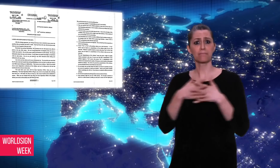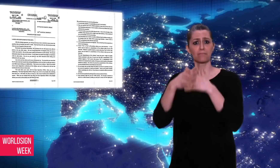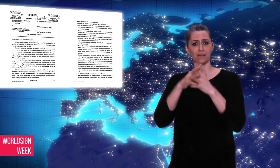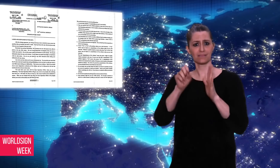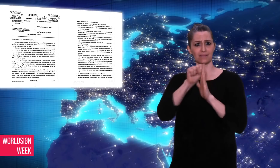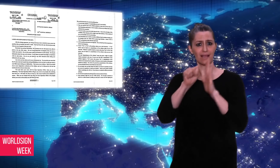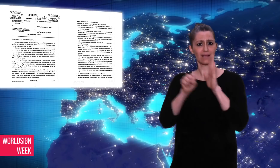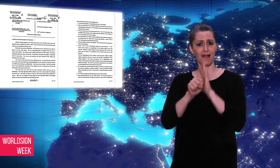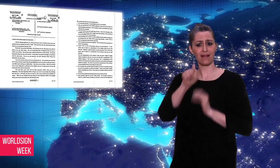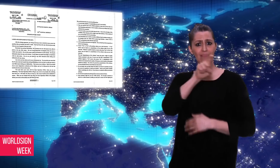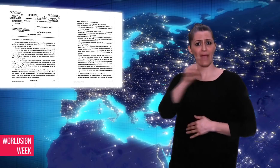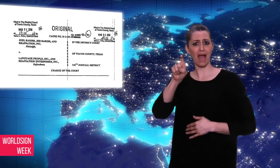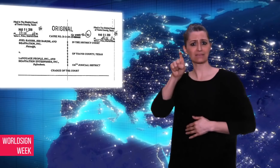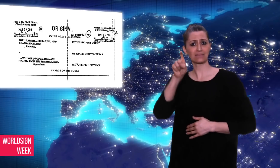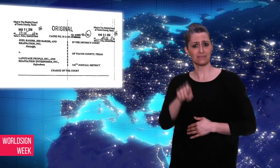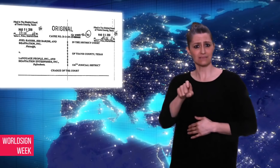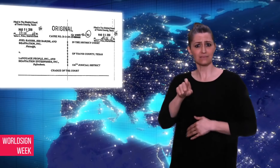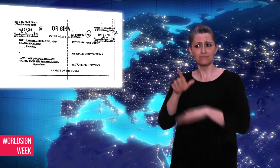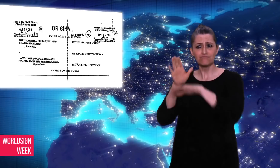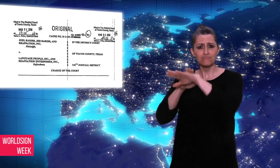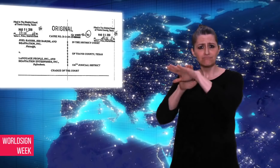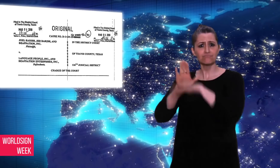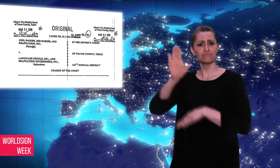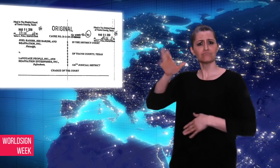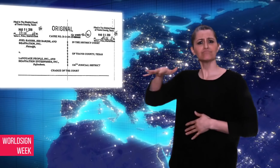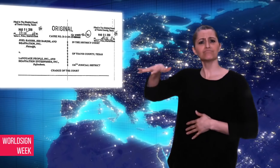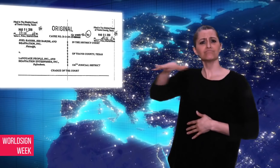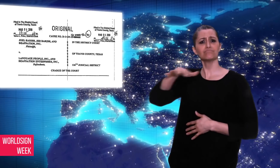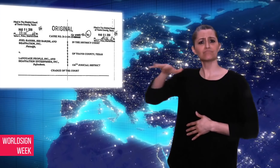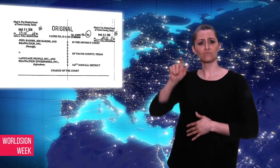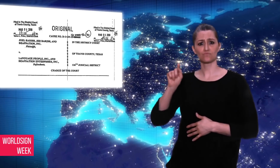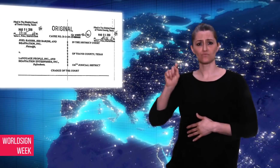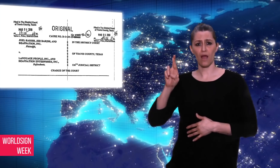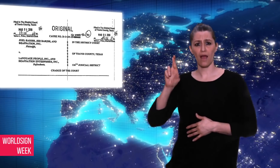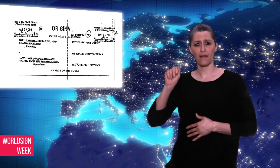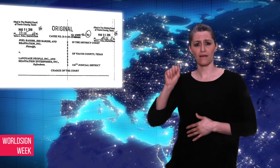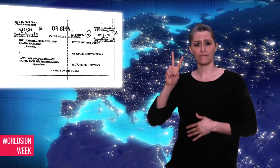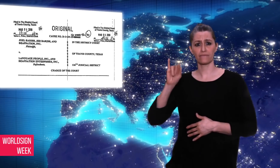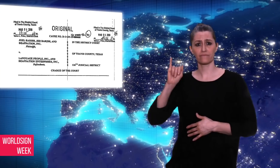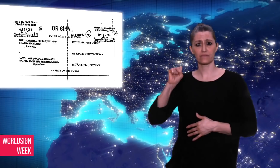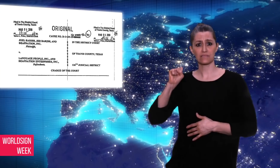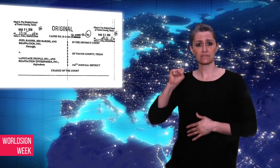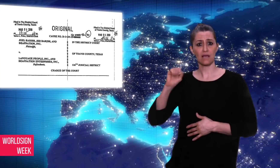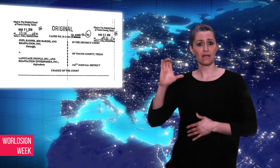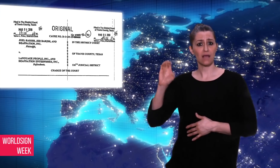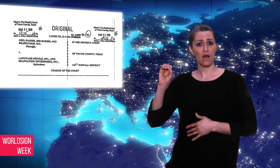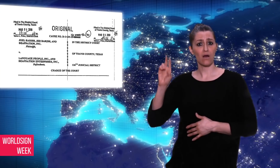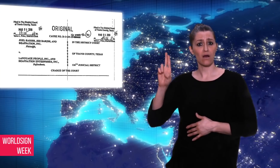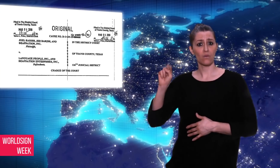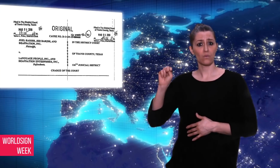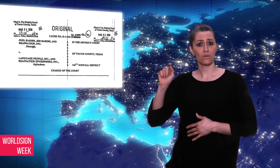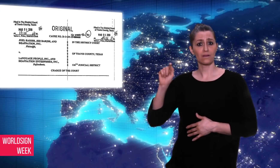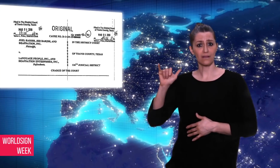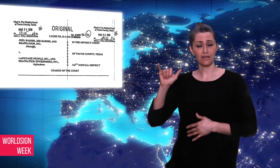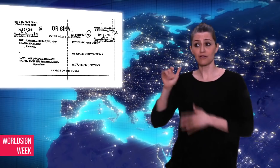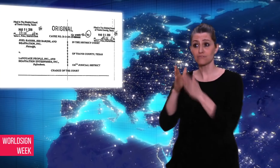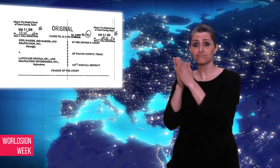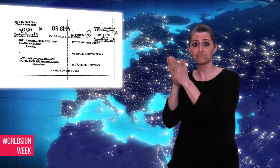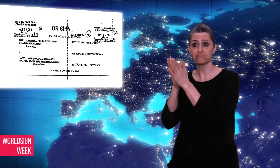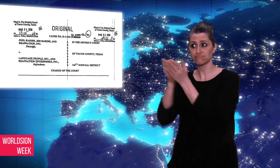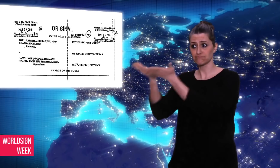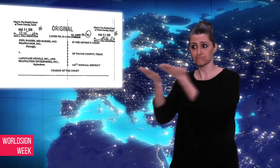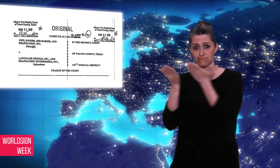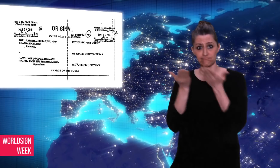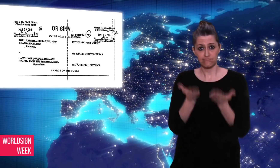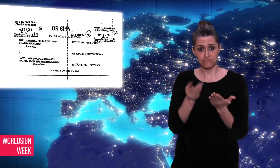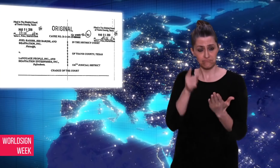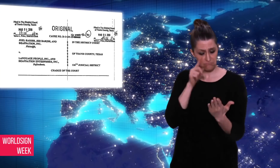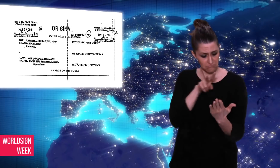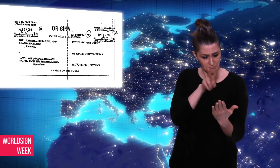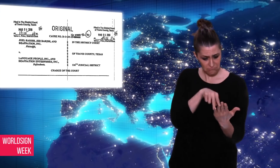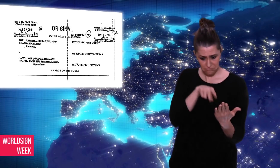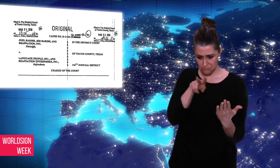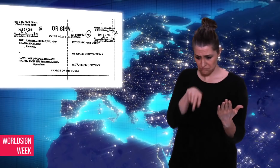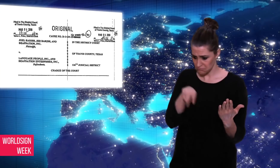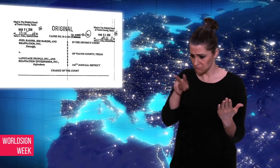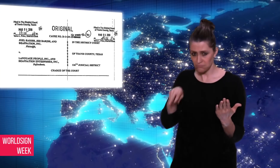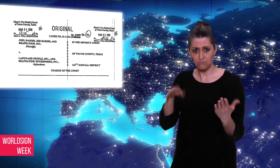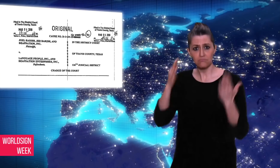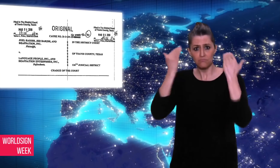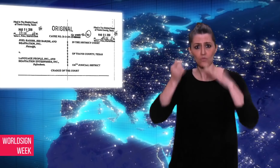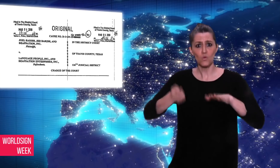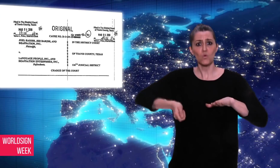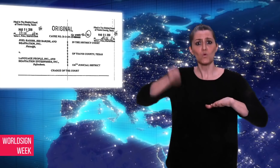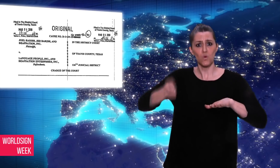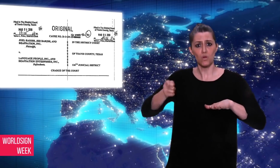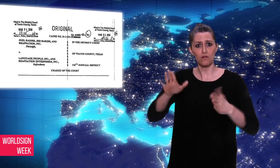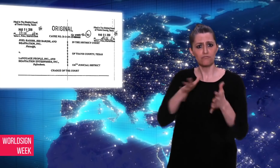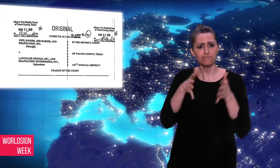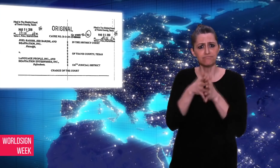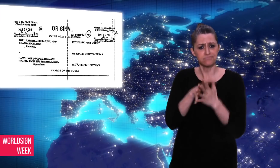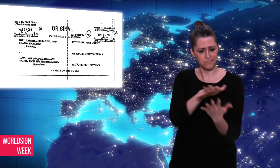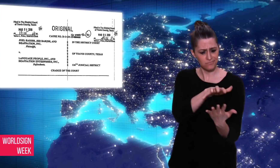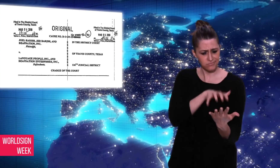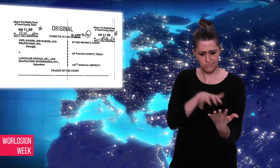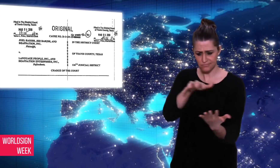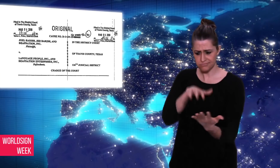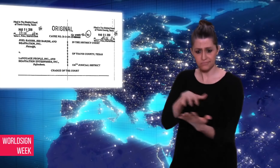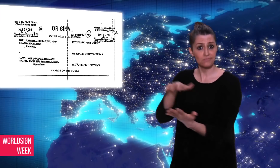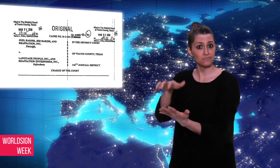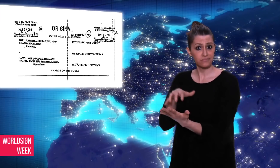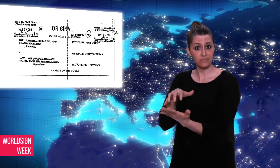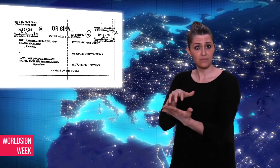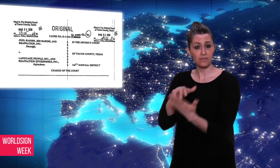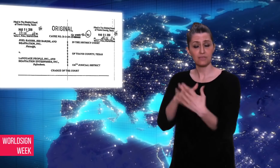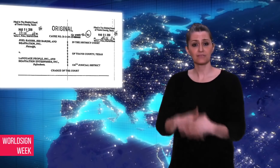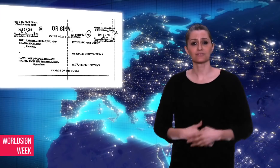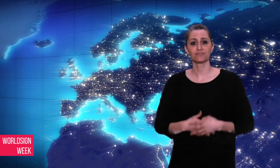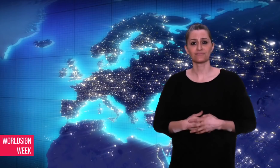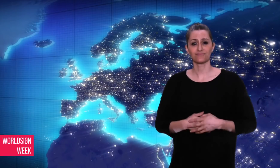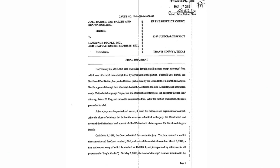Travis County in the USA state of Texas,